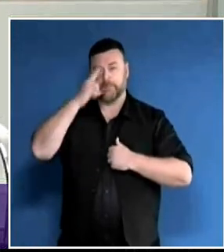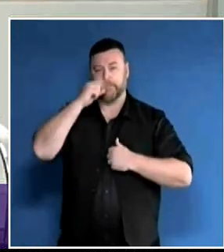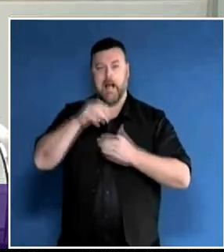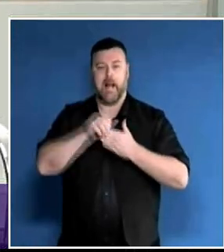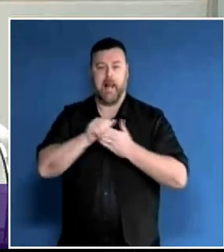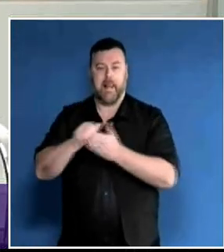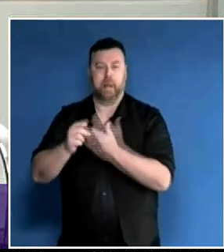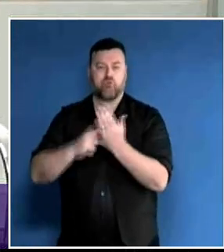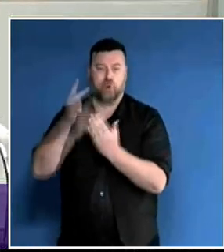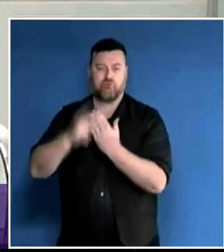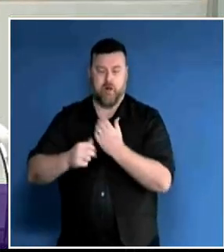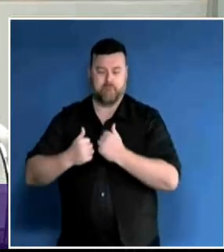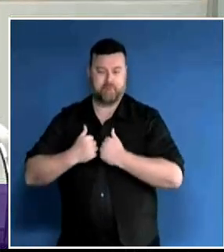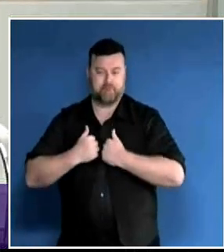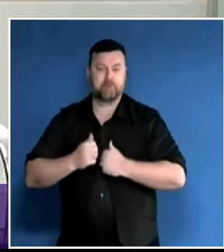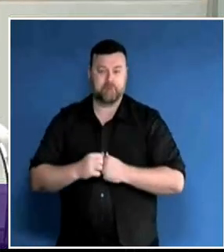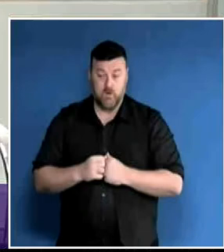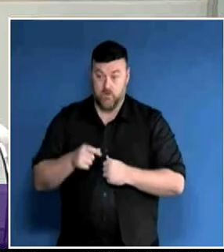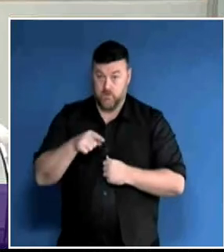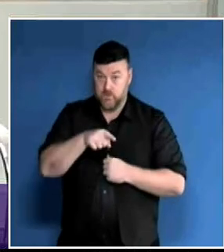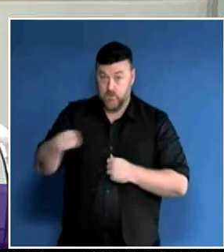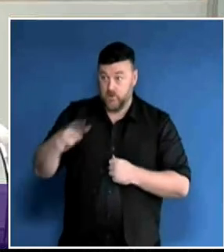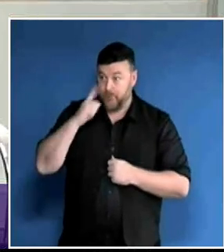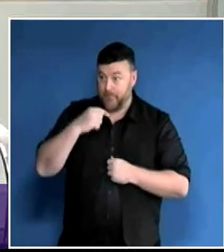people who are already identifying themselves as leaders in their community